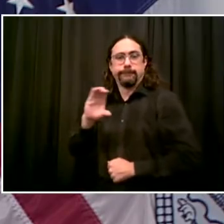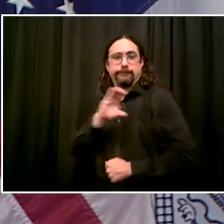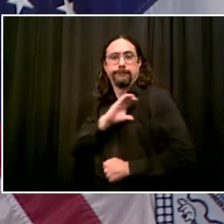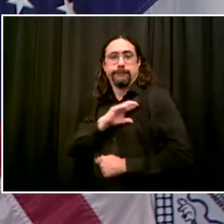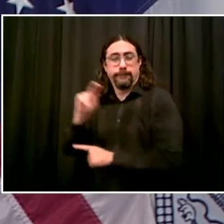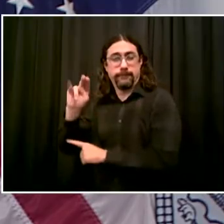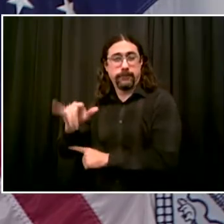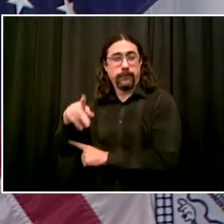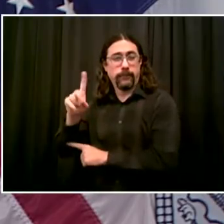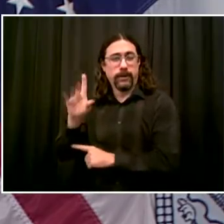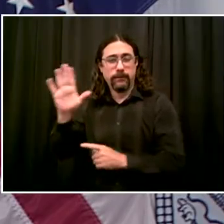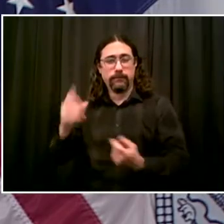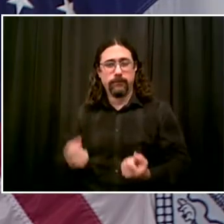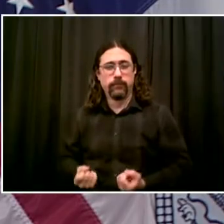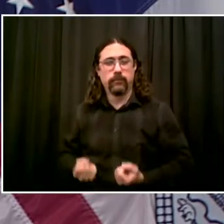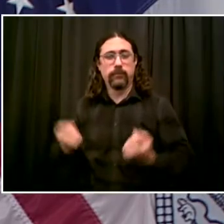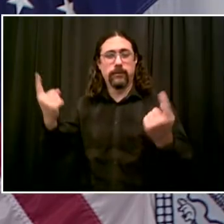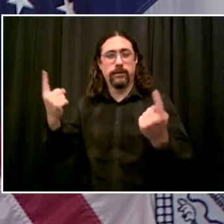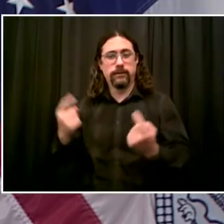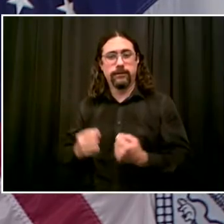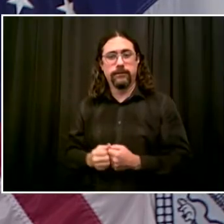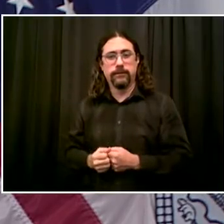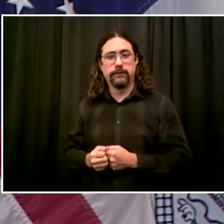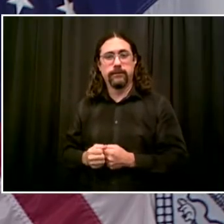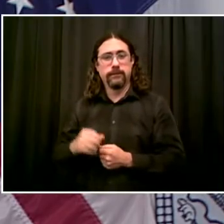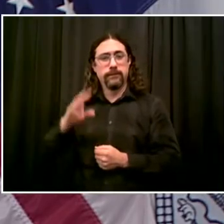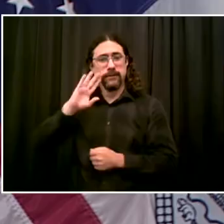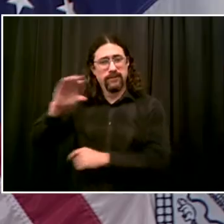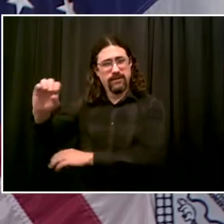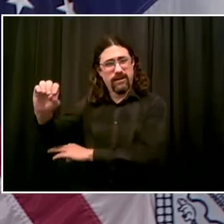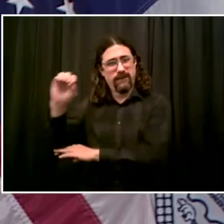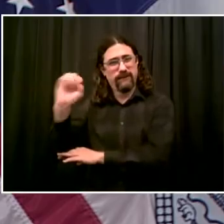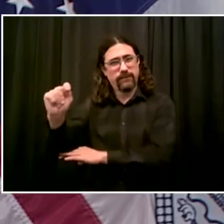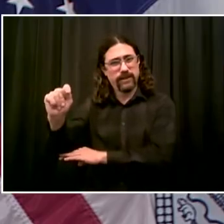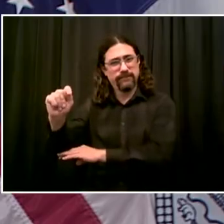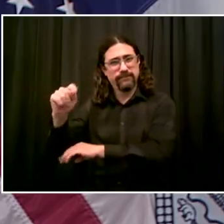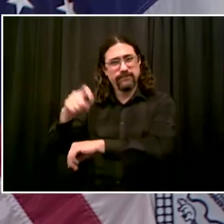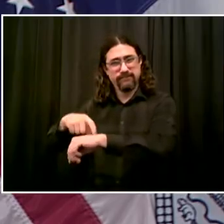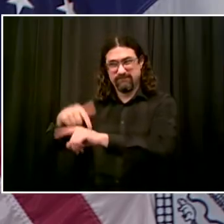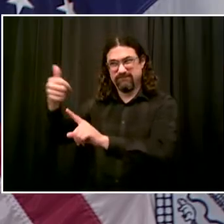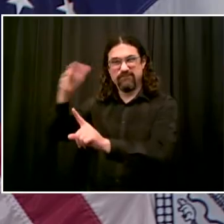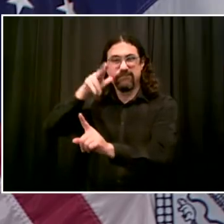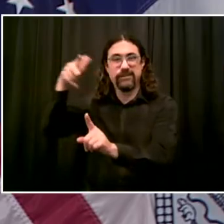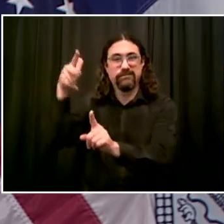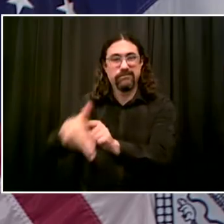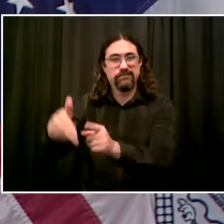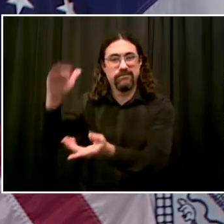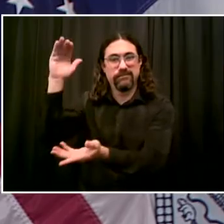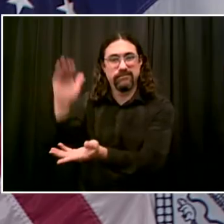MY QUESTION AND IT GOES BACK TO THE POLICE SPENDING. THE OVERTIME AMOUNT THAT IS GOING TO BE CUT SOUNDS